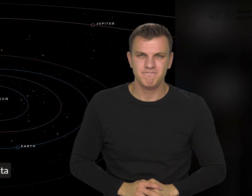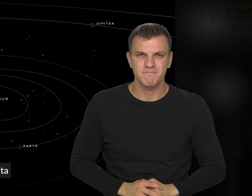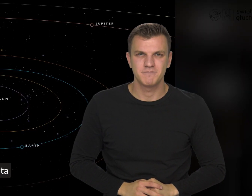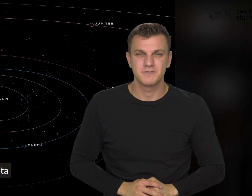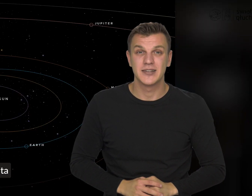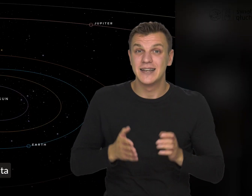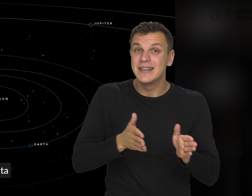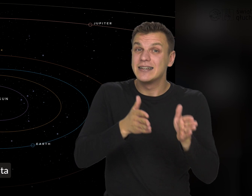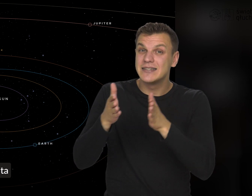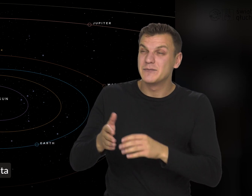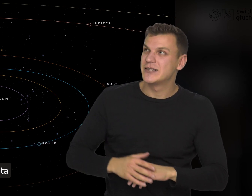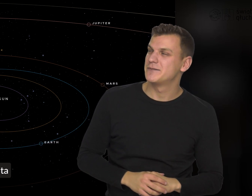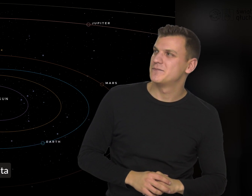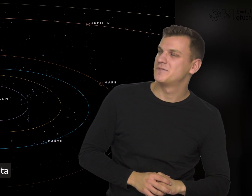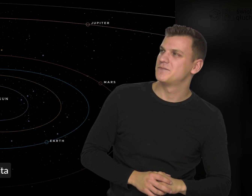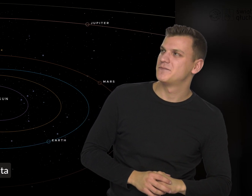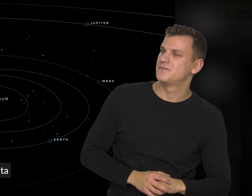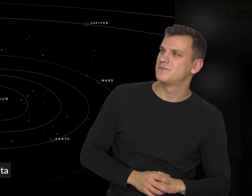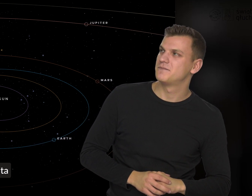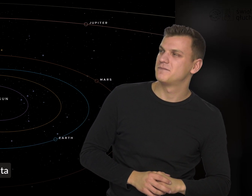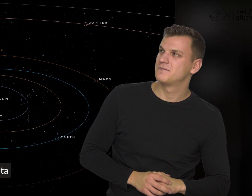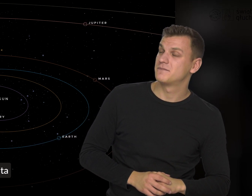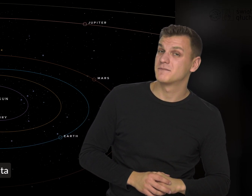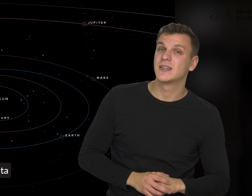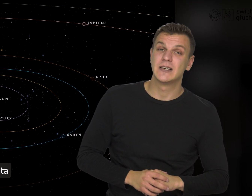Another example: orbit.